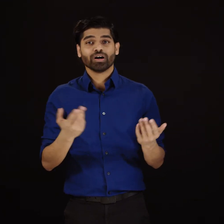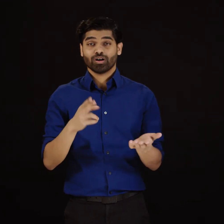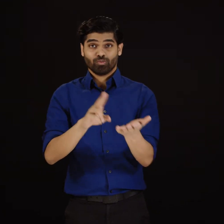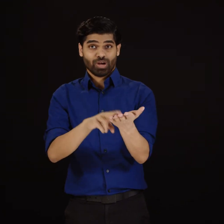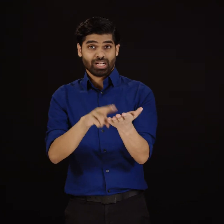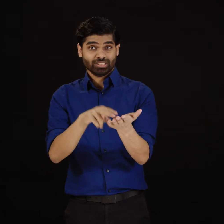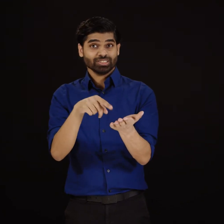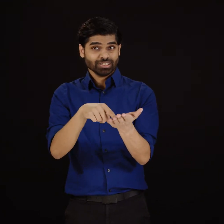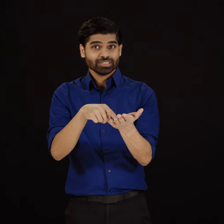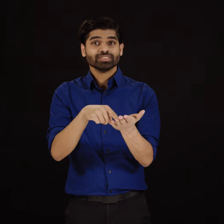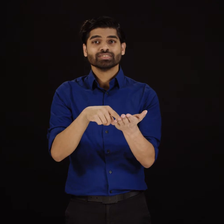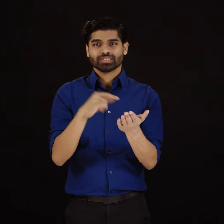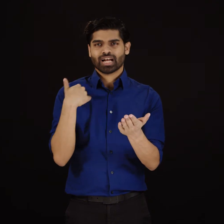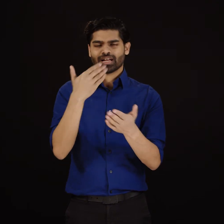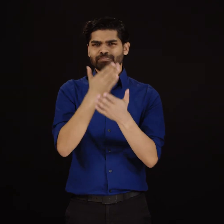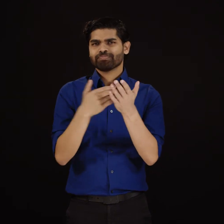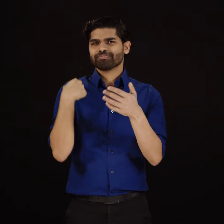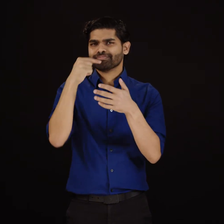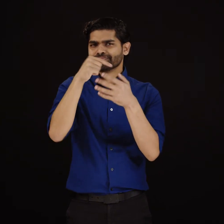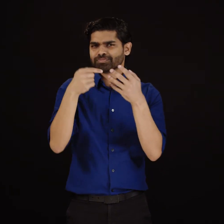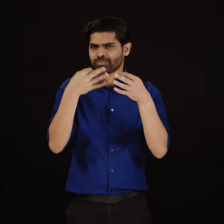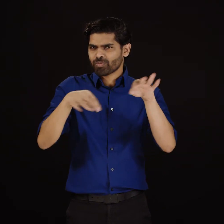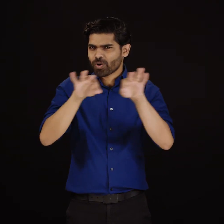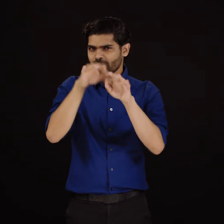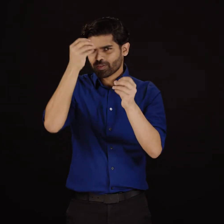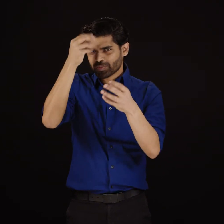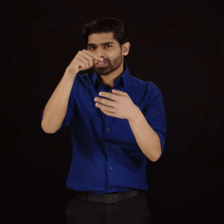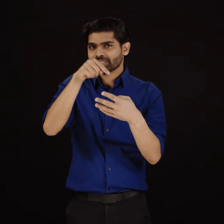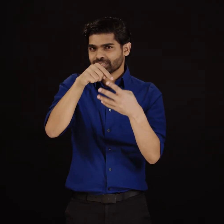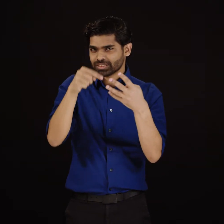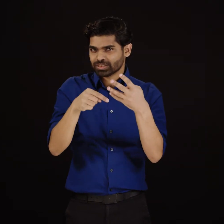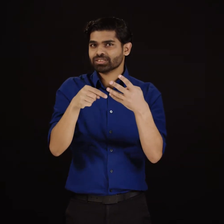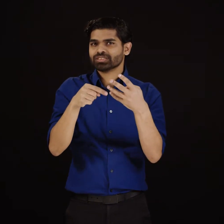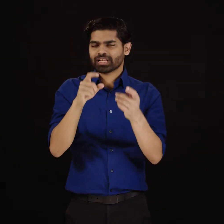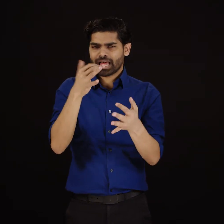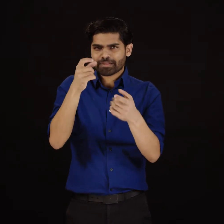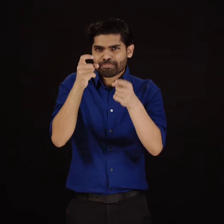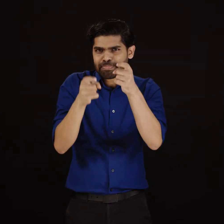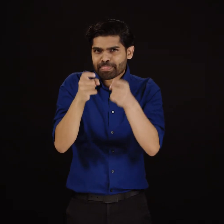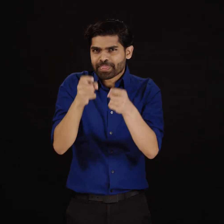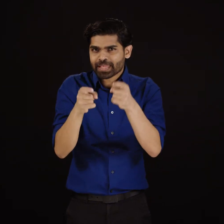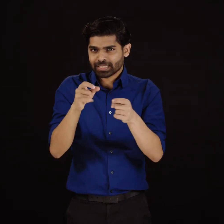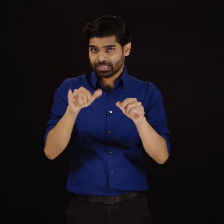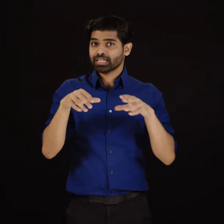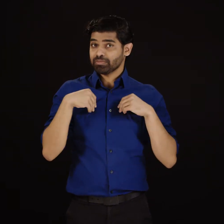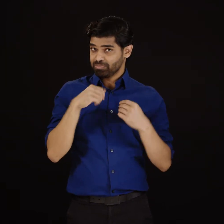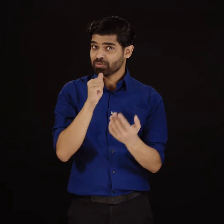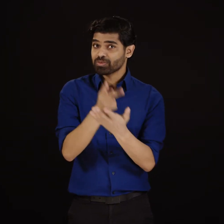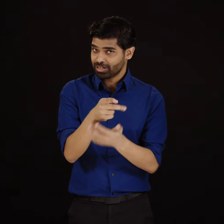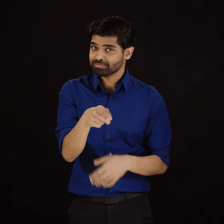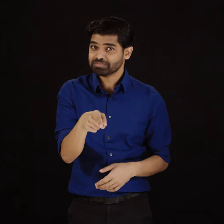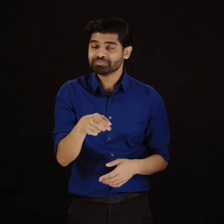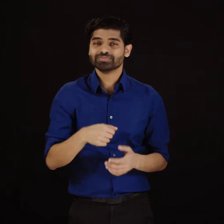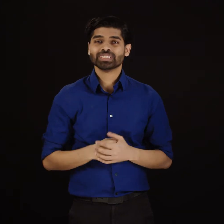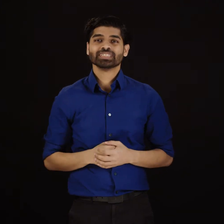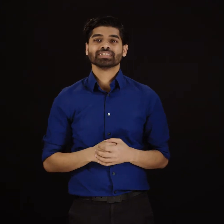service provider. For example, an authorized user could be a friend, parent, or spouse of the account holder.